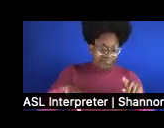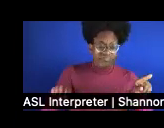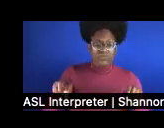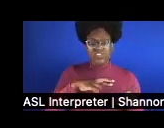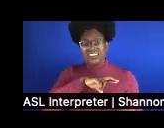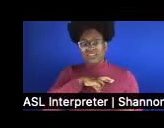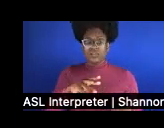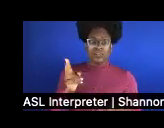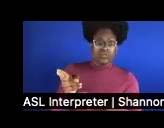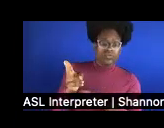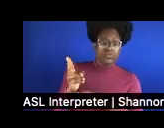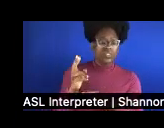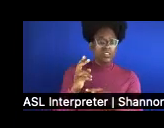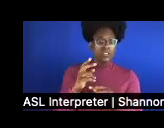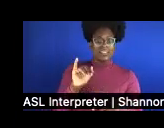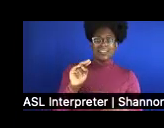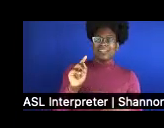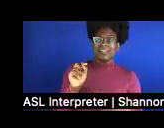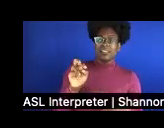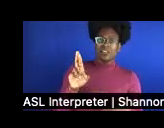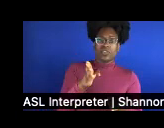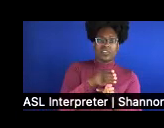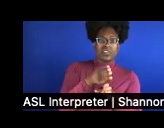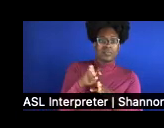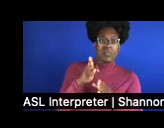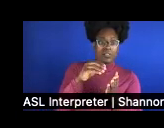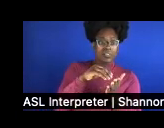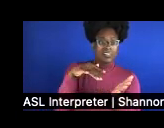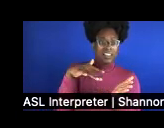student taking courses in those programs are automatically enrolled in the e-tutoring course.